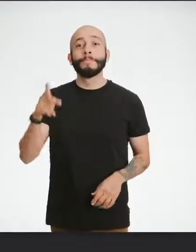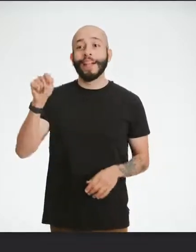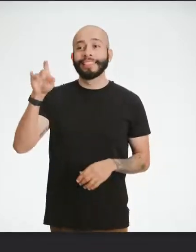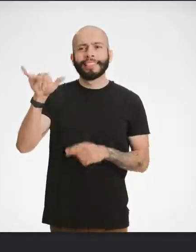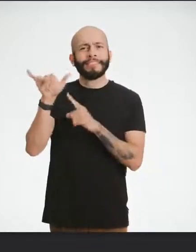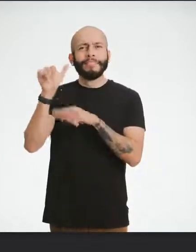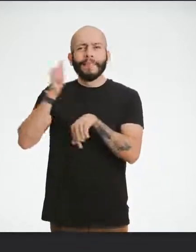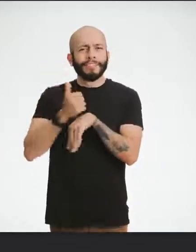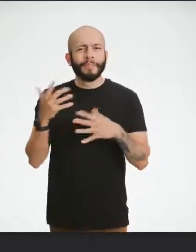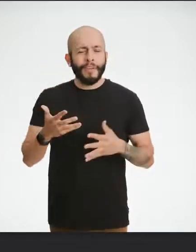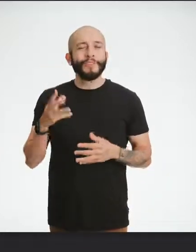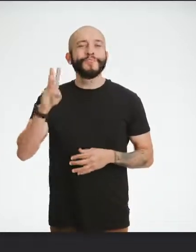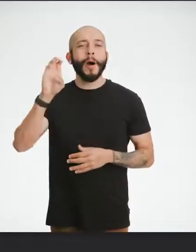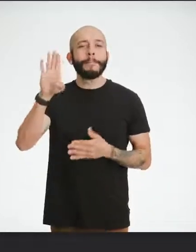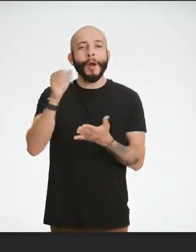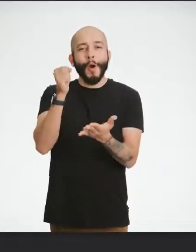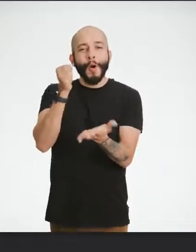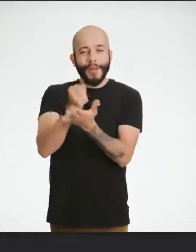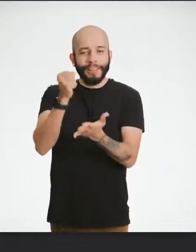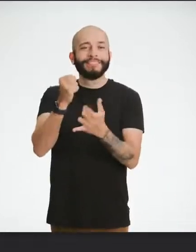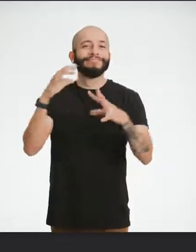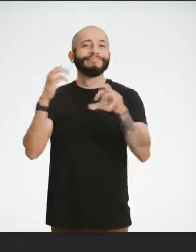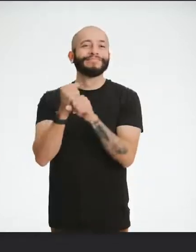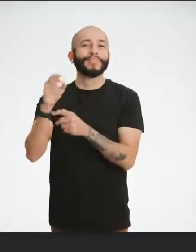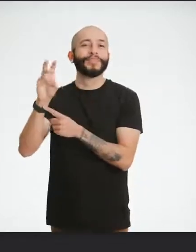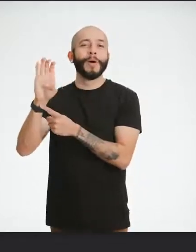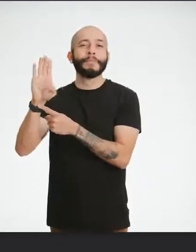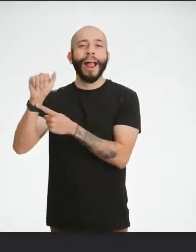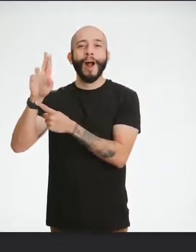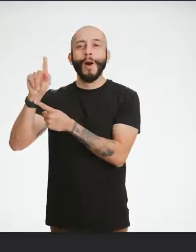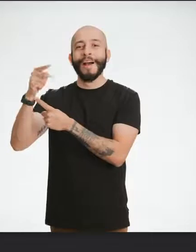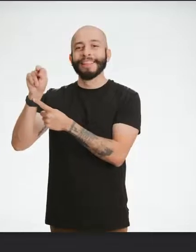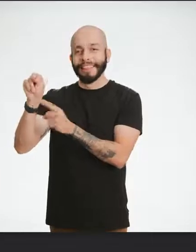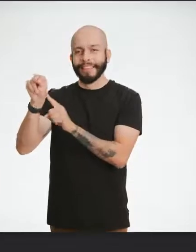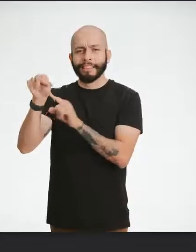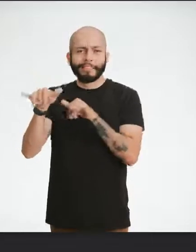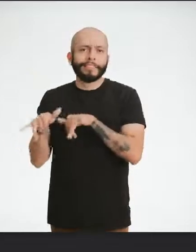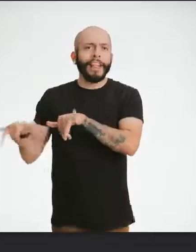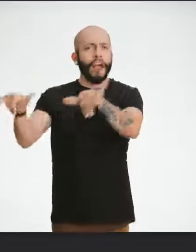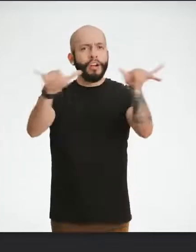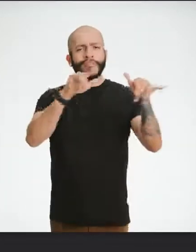Passkeys are based on the Web Authentication, or WebAuthn, standard, which has been a collaborative